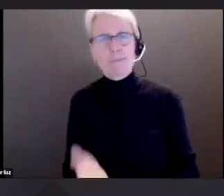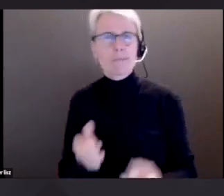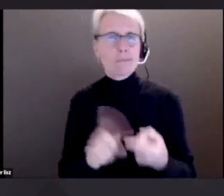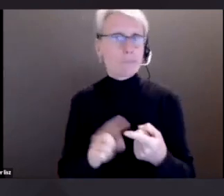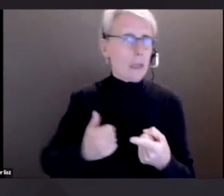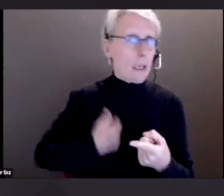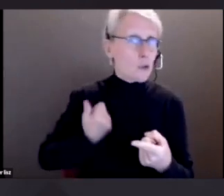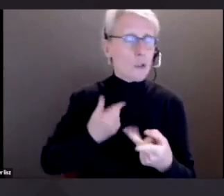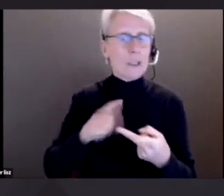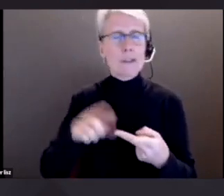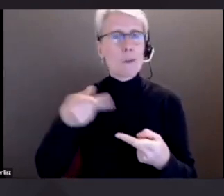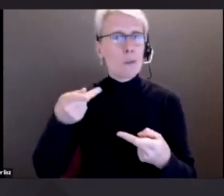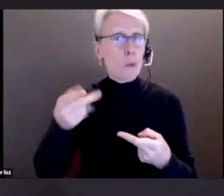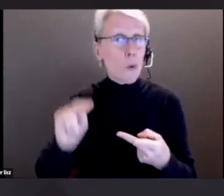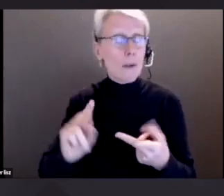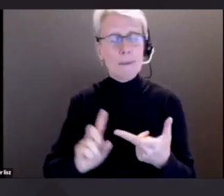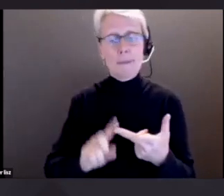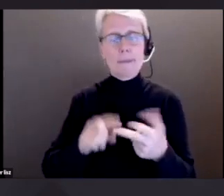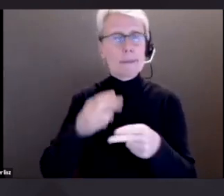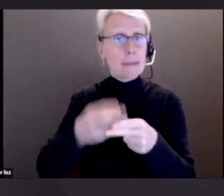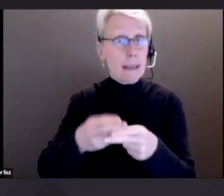education, or their communication style.